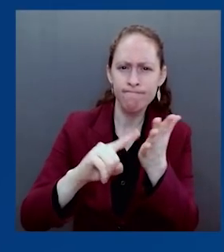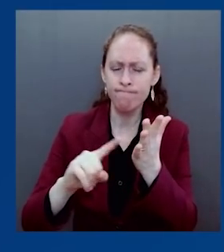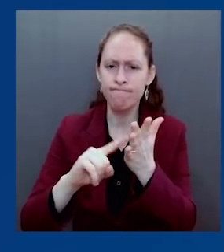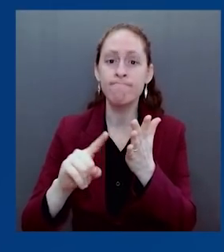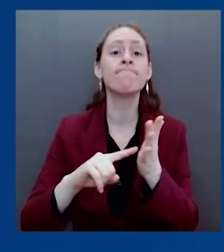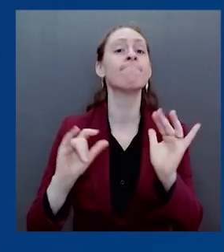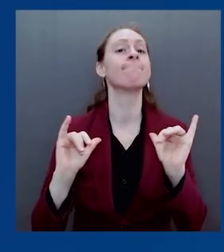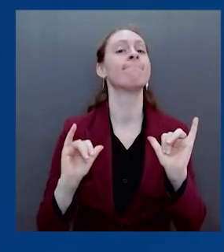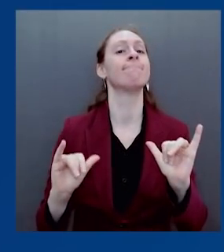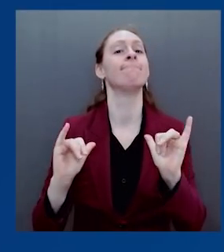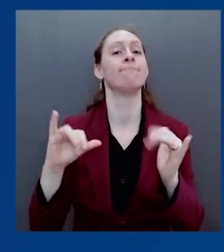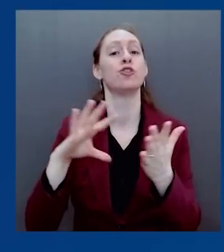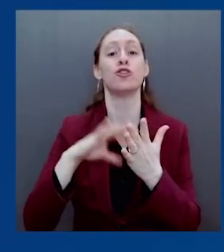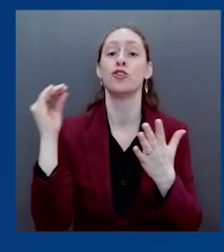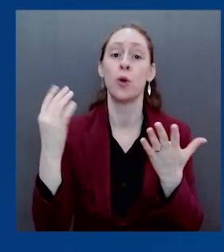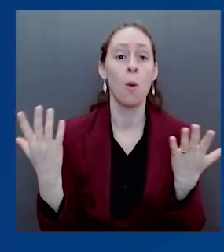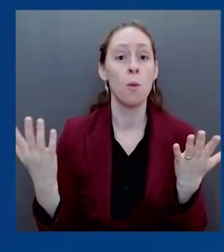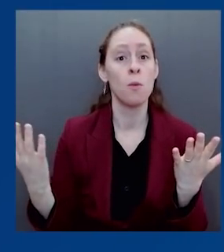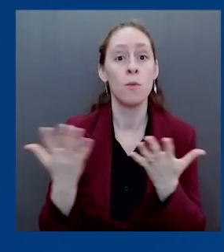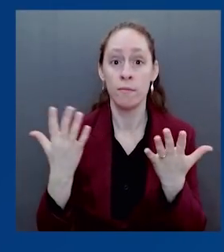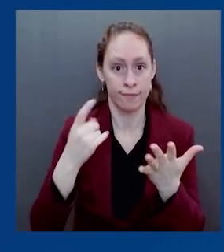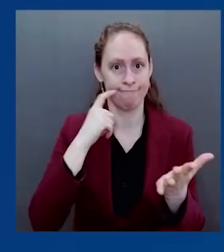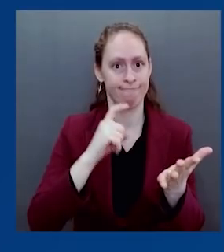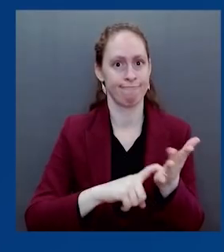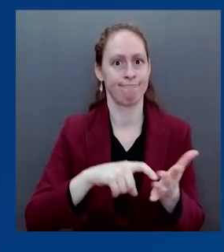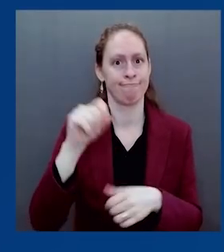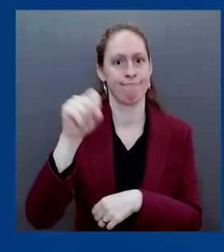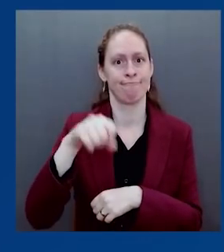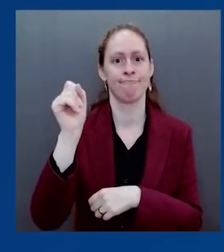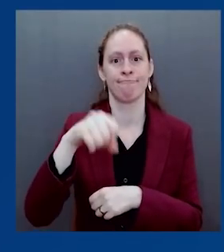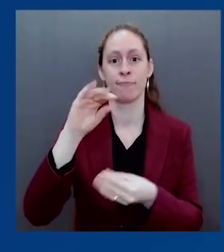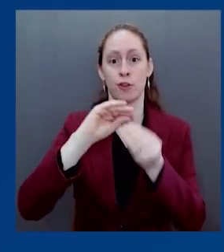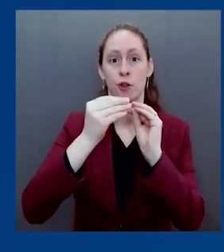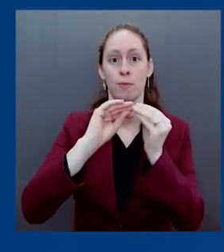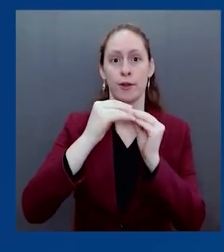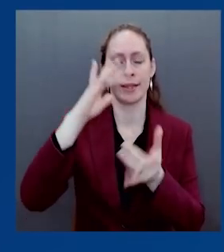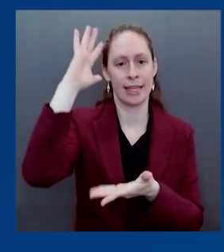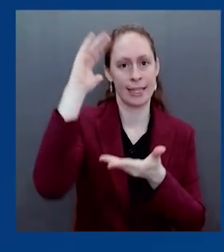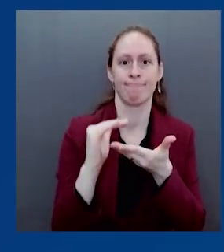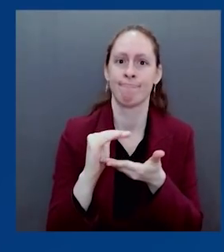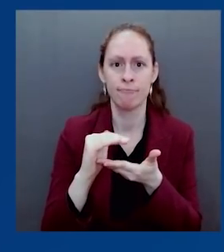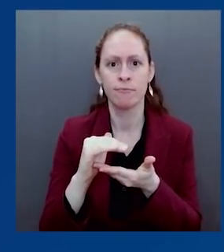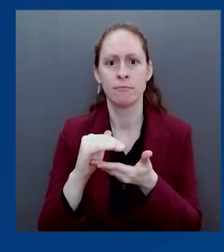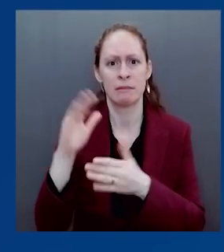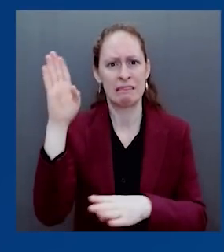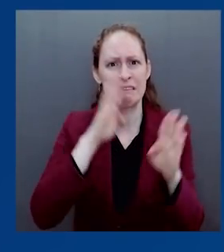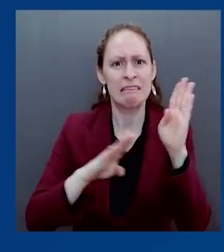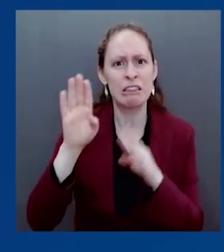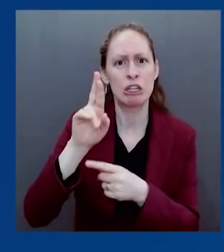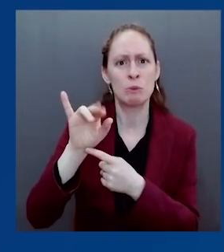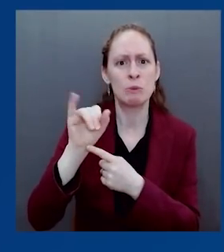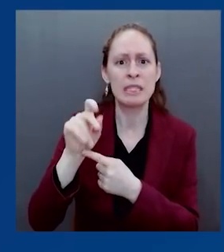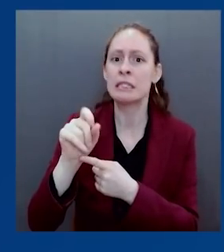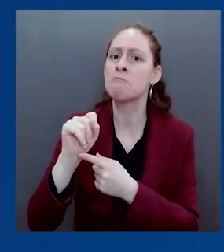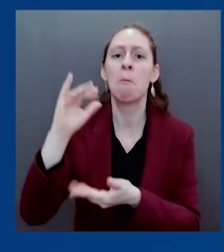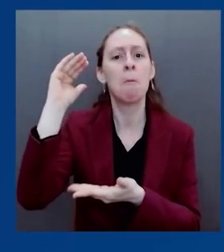and noted substantially reduced risk of severe clinical outcomes in patients who are infected with the Omicron variant